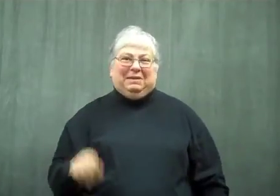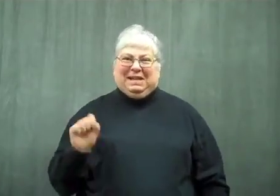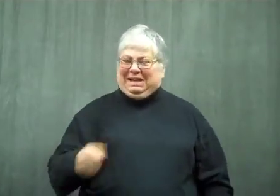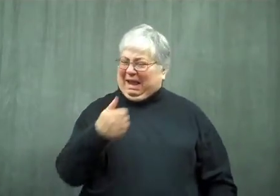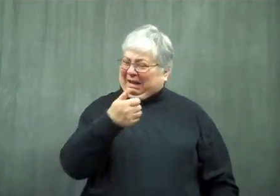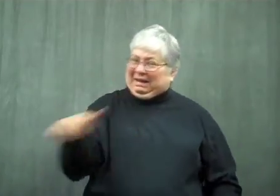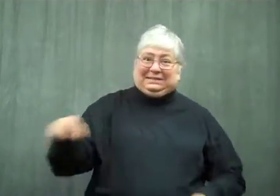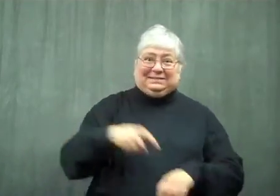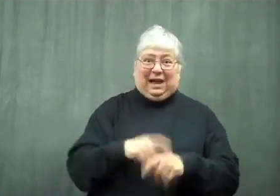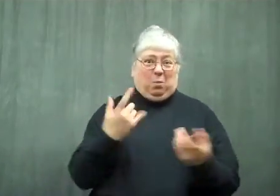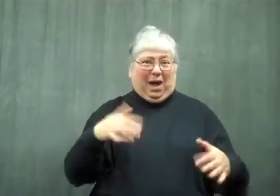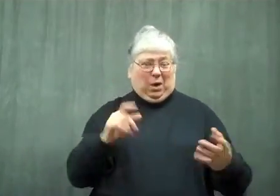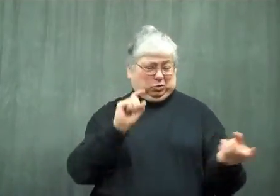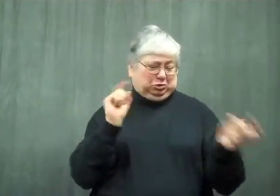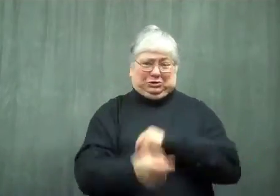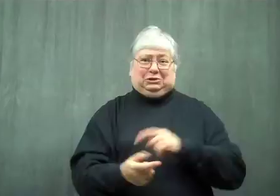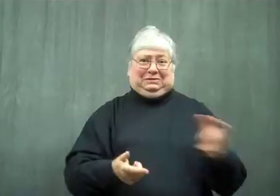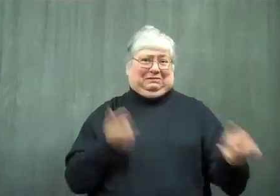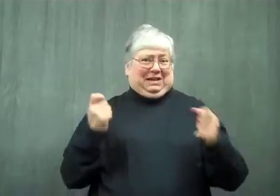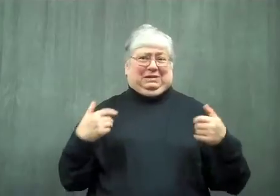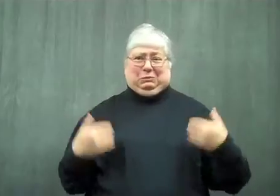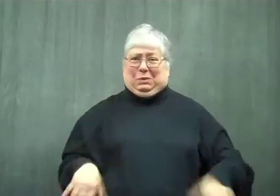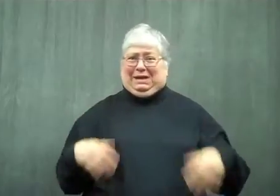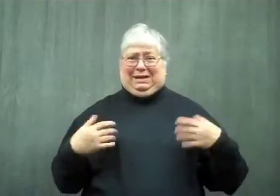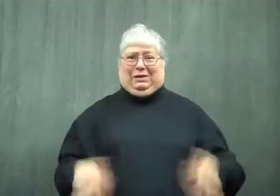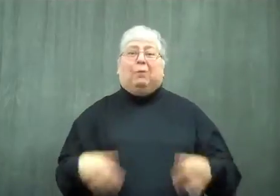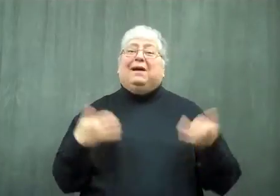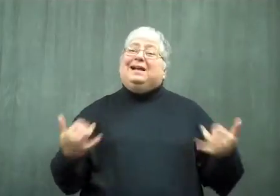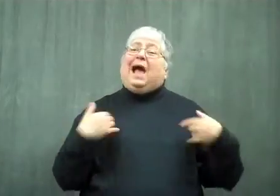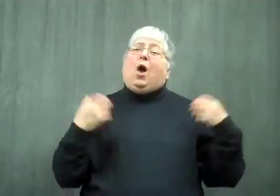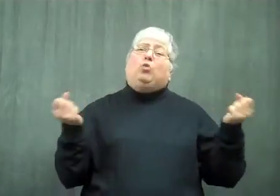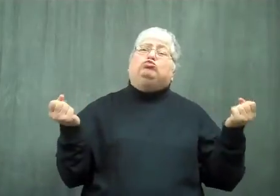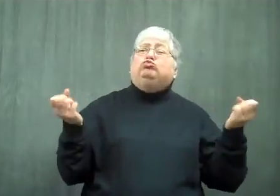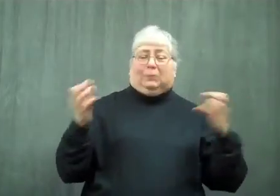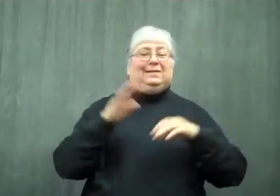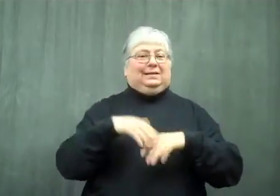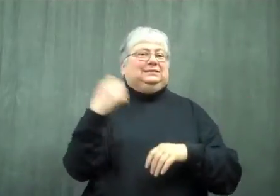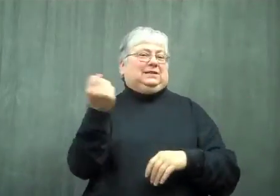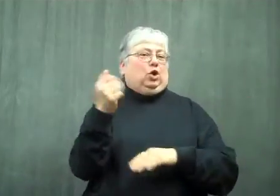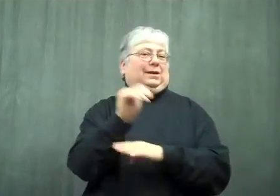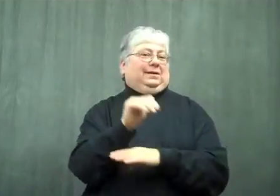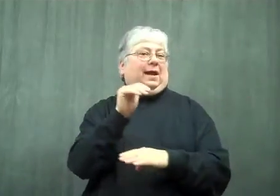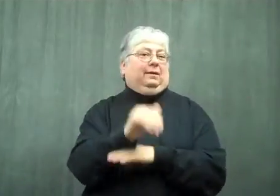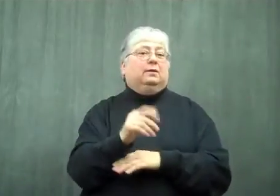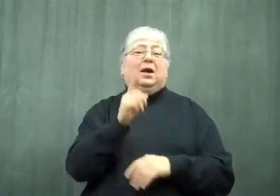Things can change quickly at any time. I'm doing this story on Saturday night right now.